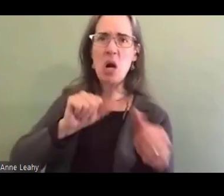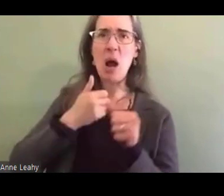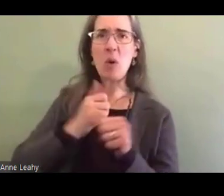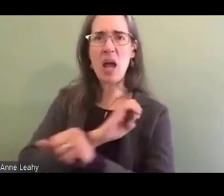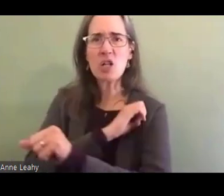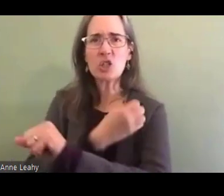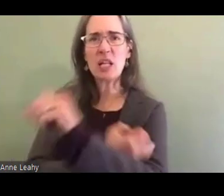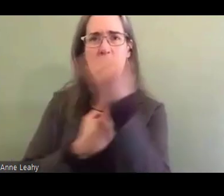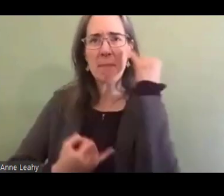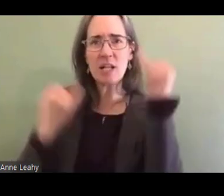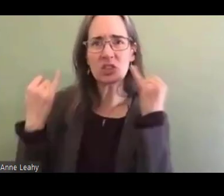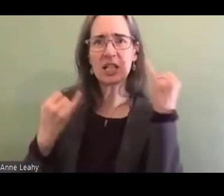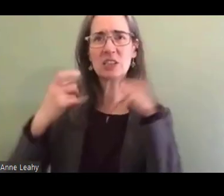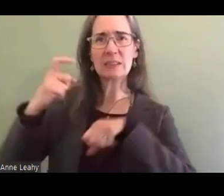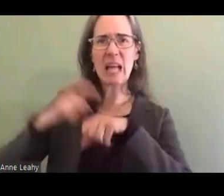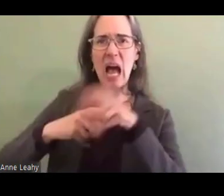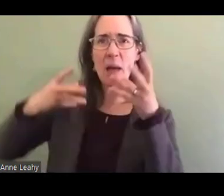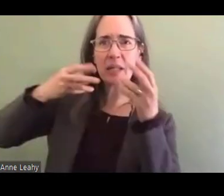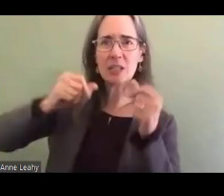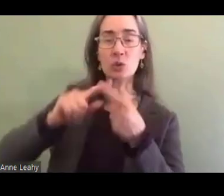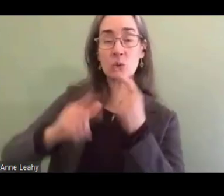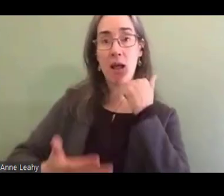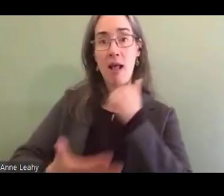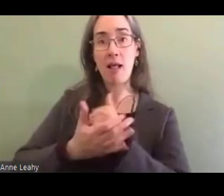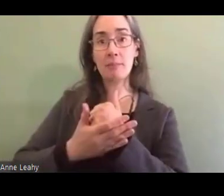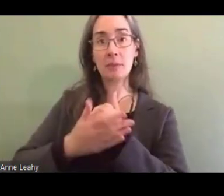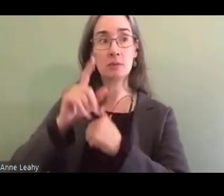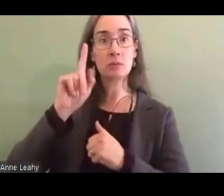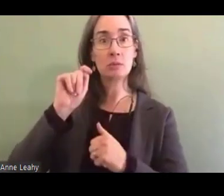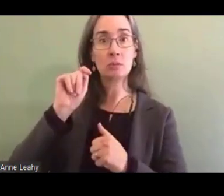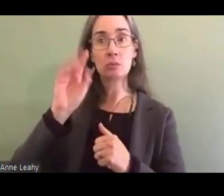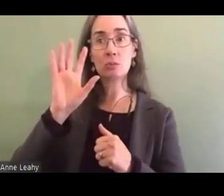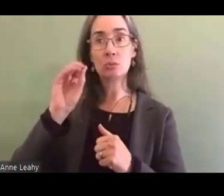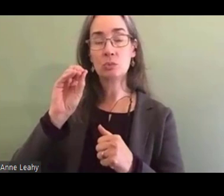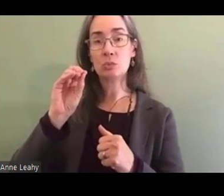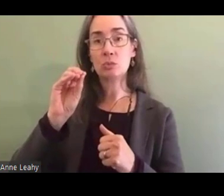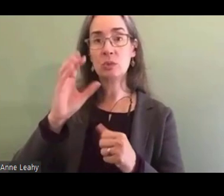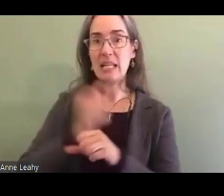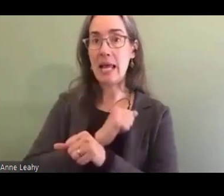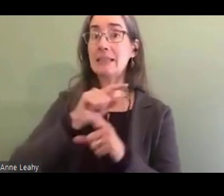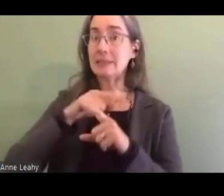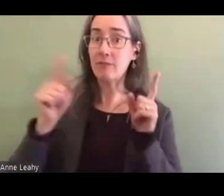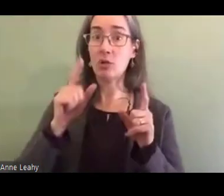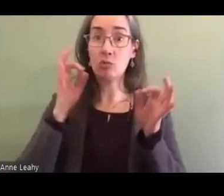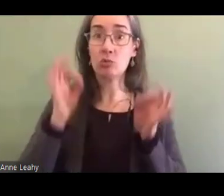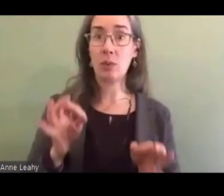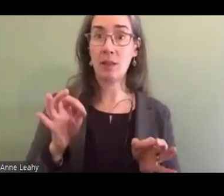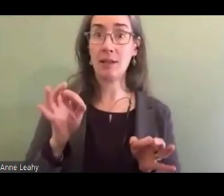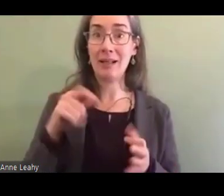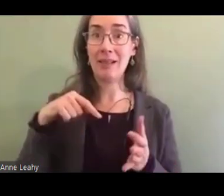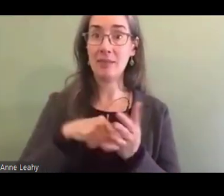time in helping to get a different ruling in this regard.